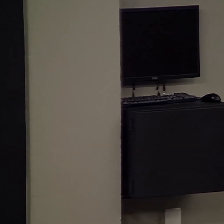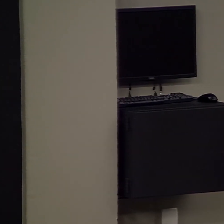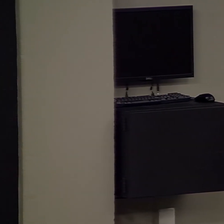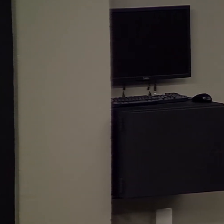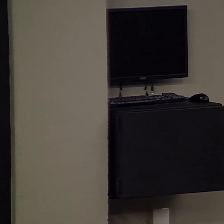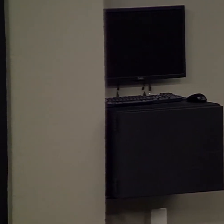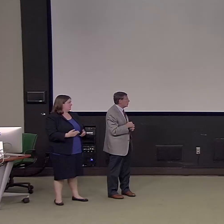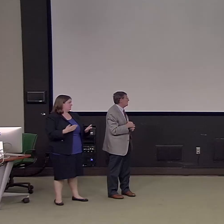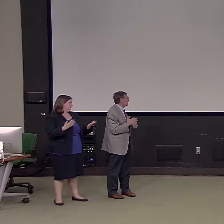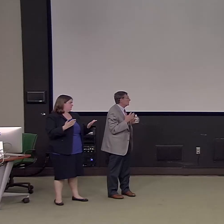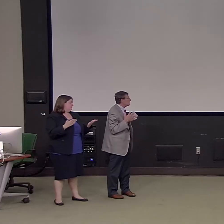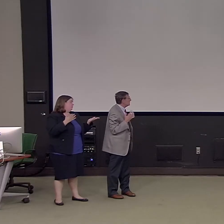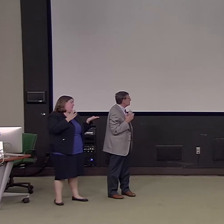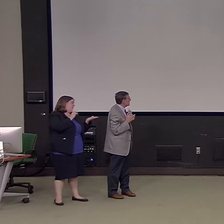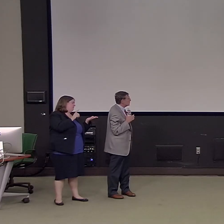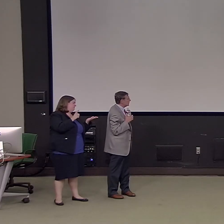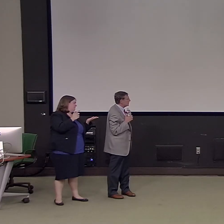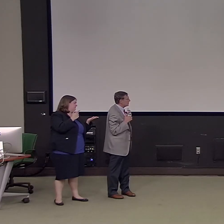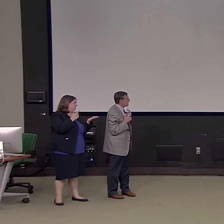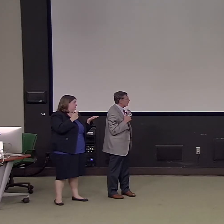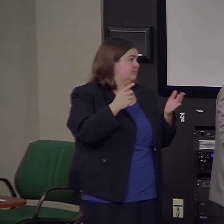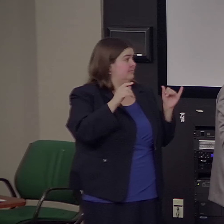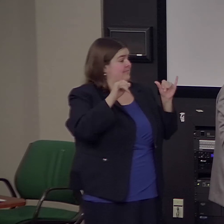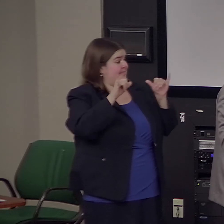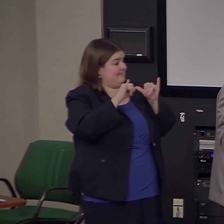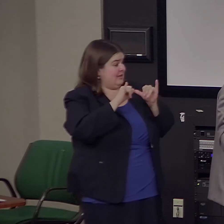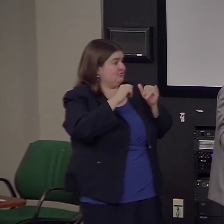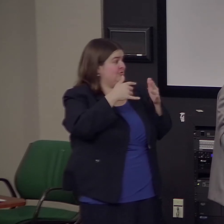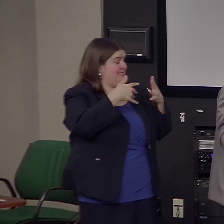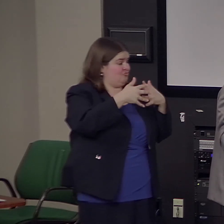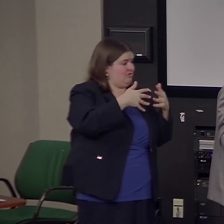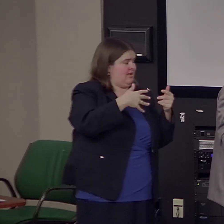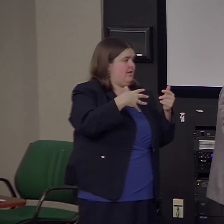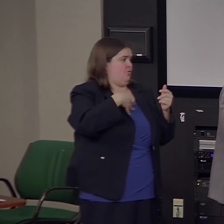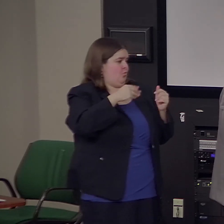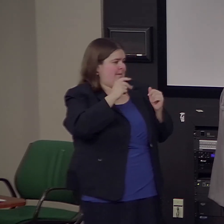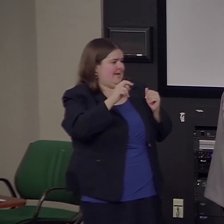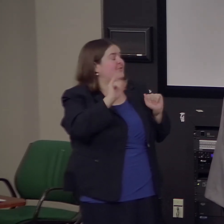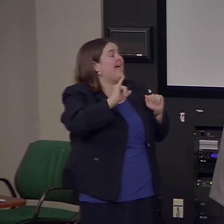Well, measuring the gray and white matter is the easy part.